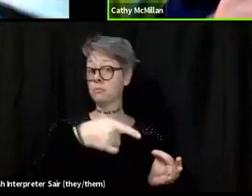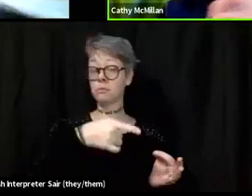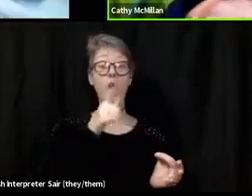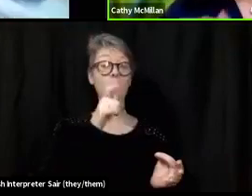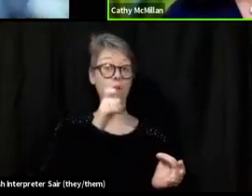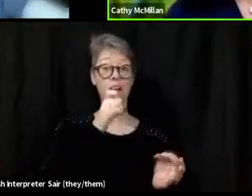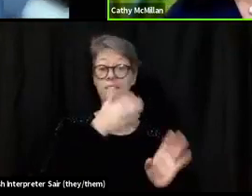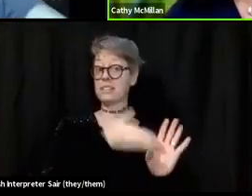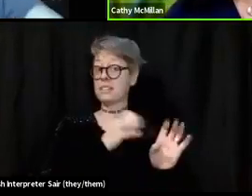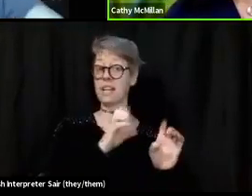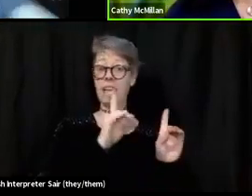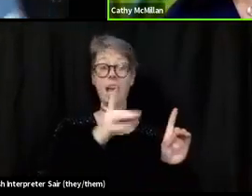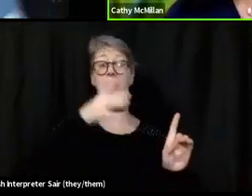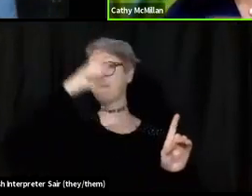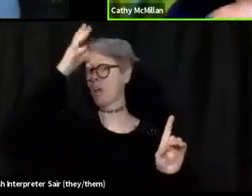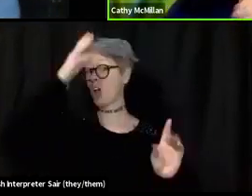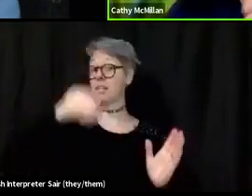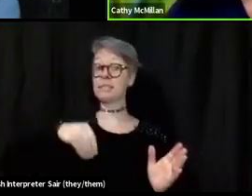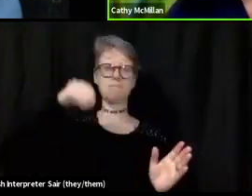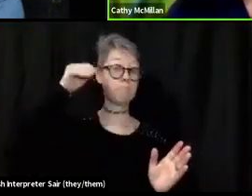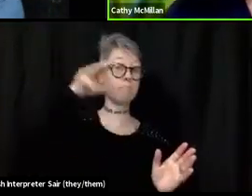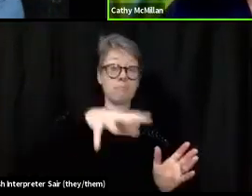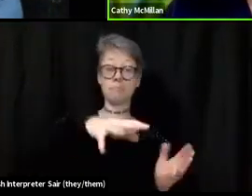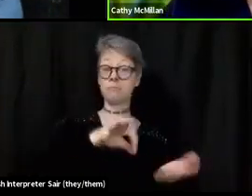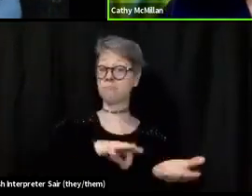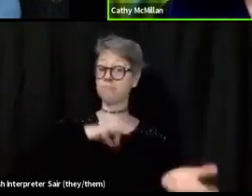and it was done by. a professor, there was a private cycle, the parents paid a lot